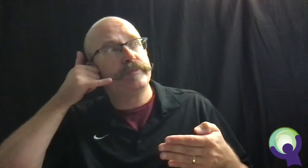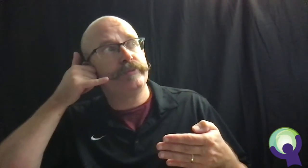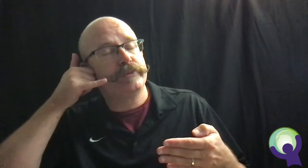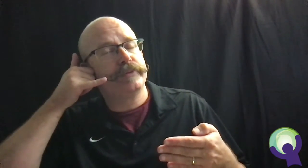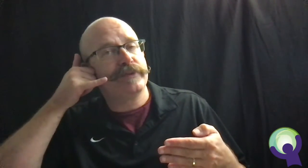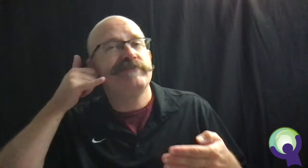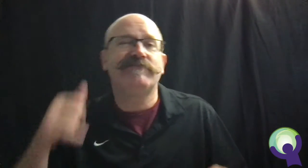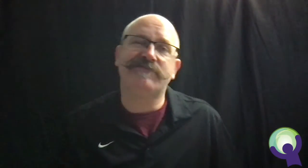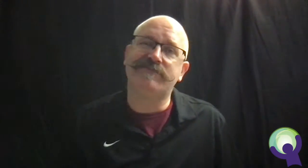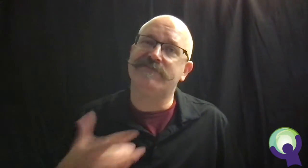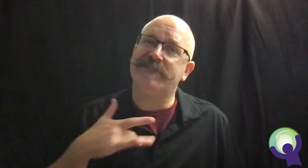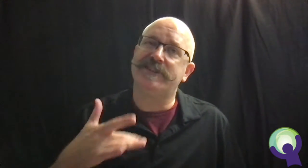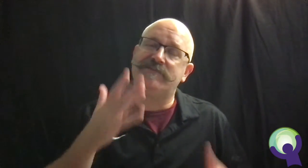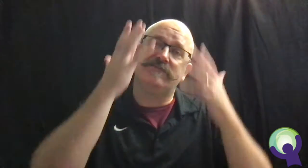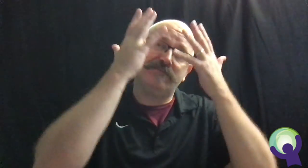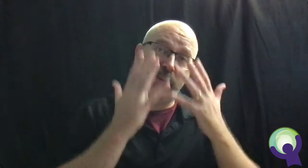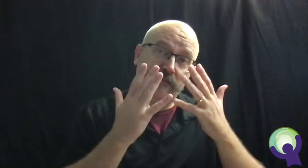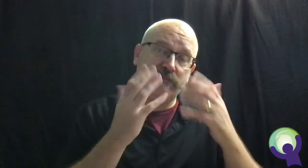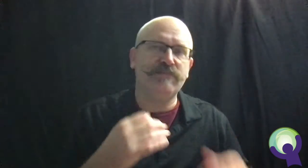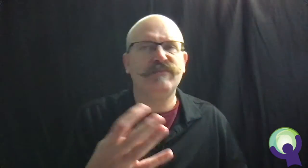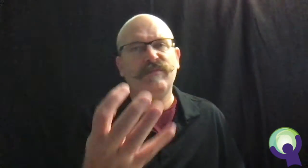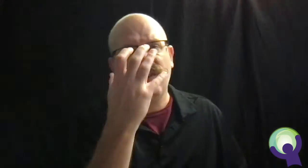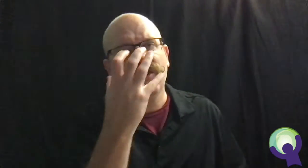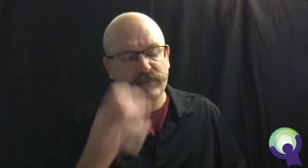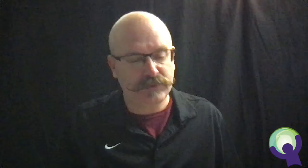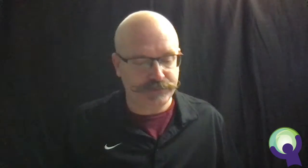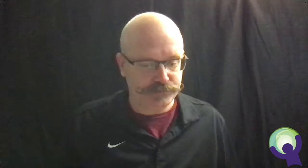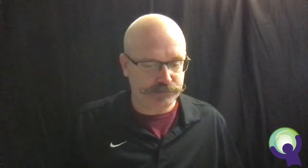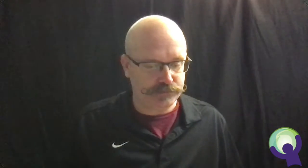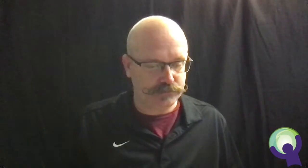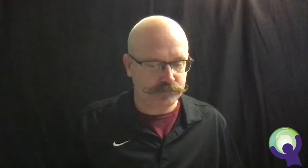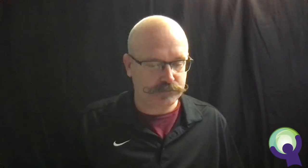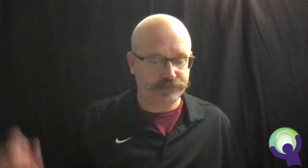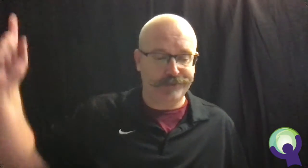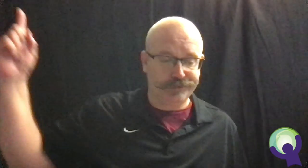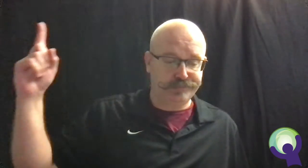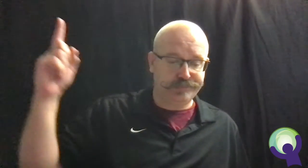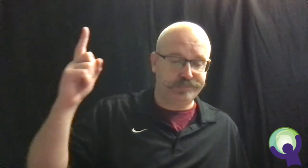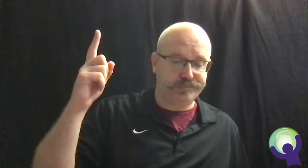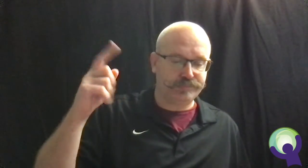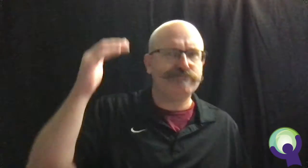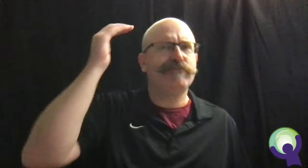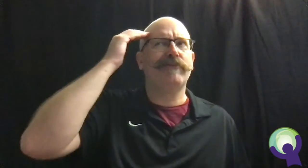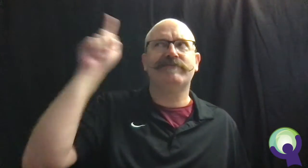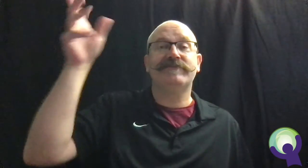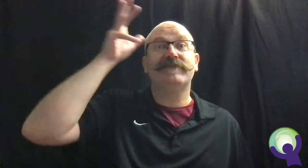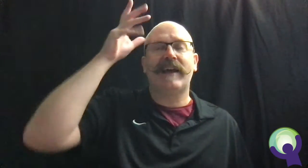Then he goes to the phones. When he comes back he looks sad.